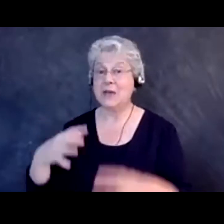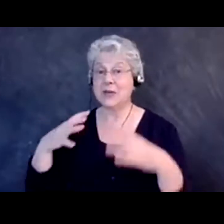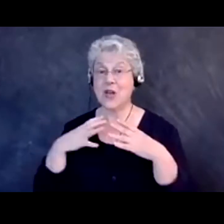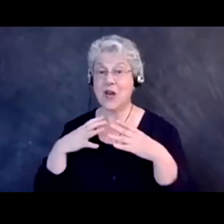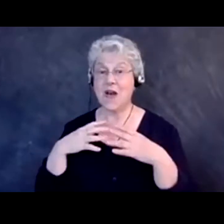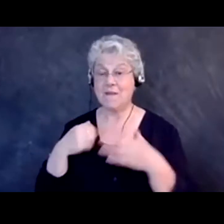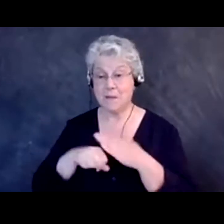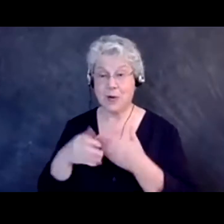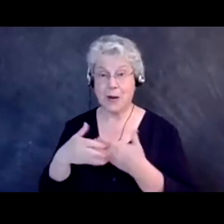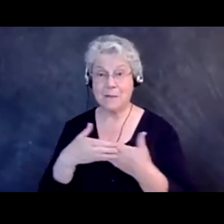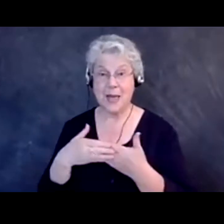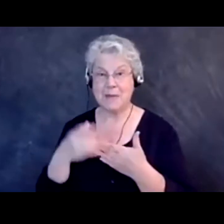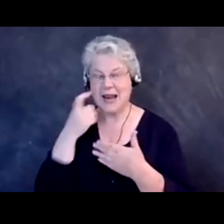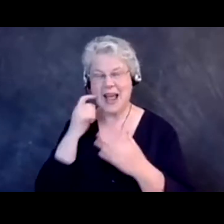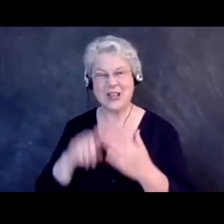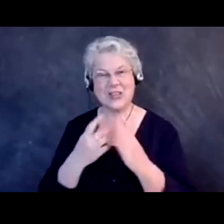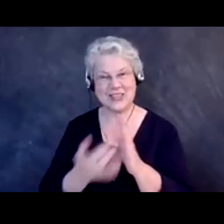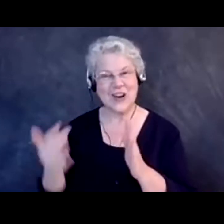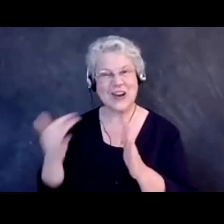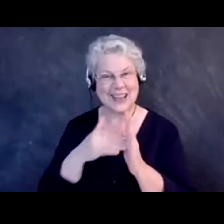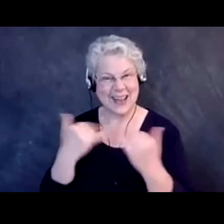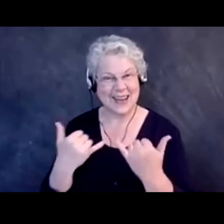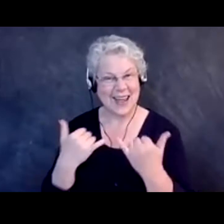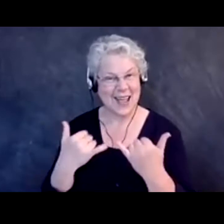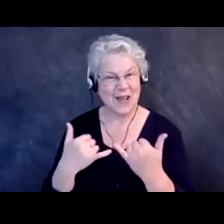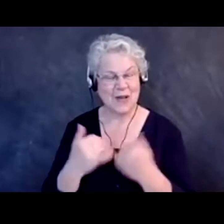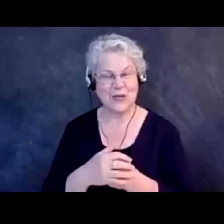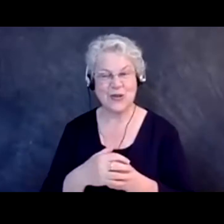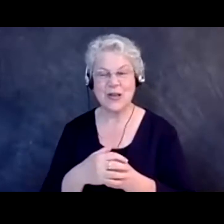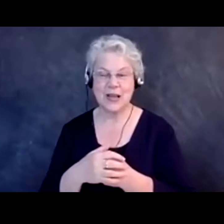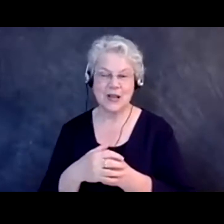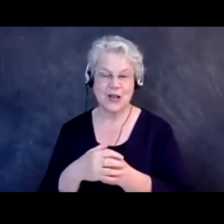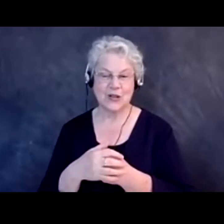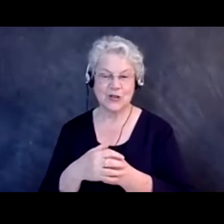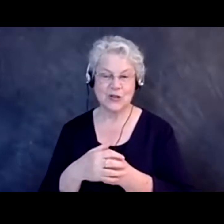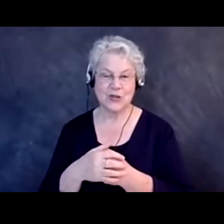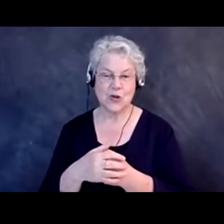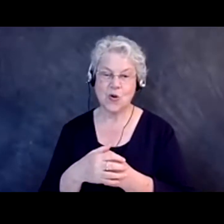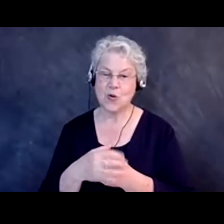am just returning from maternity leave. So, we started almost two and a half three years ago,